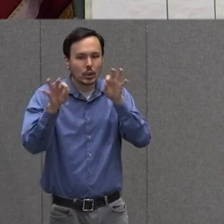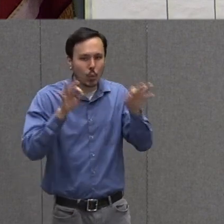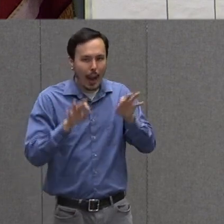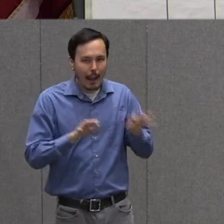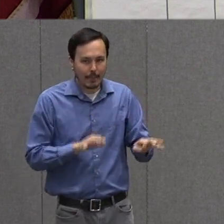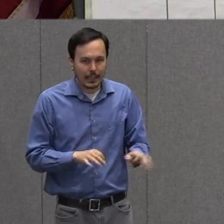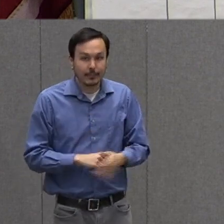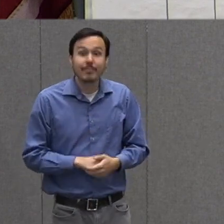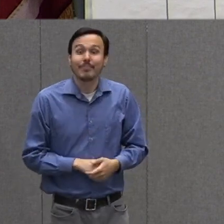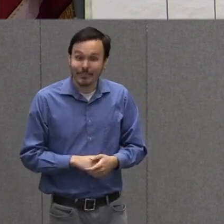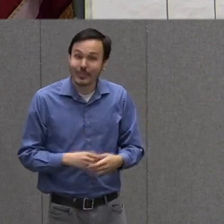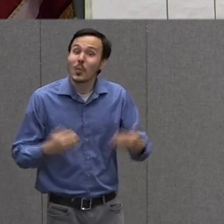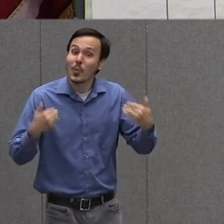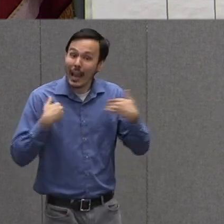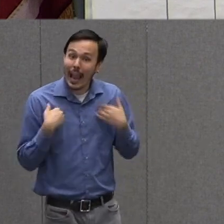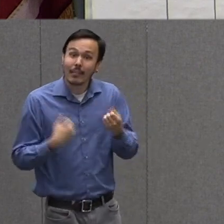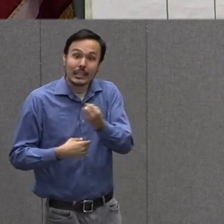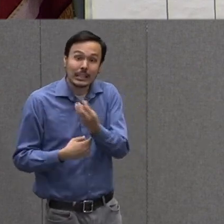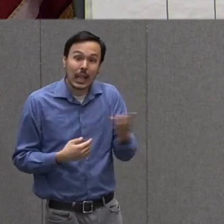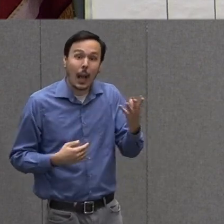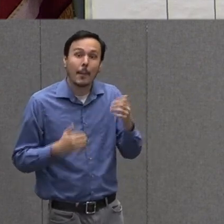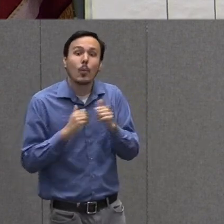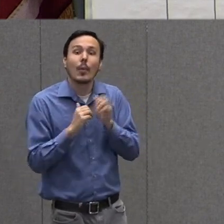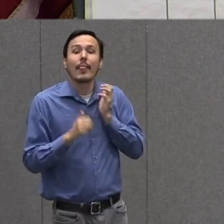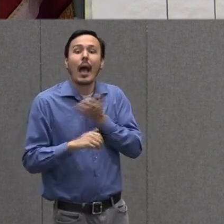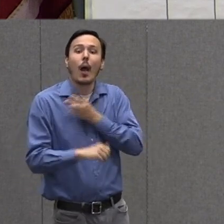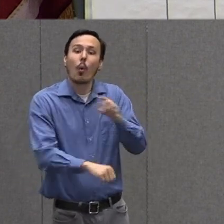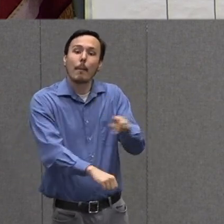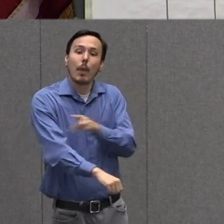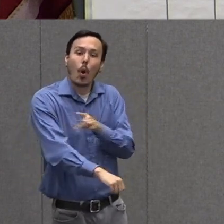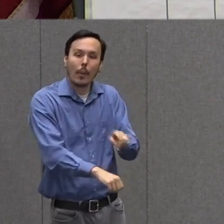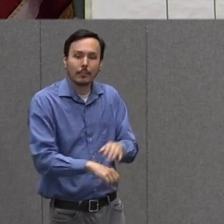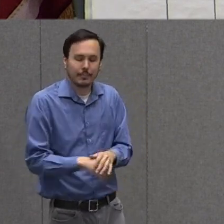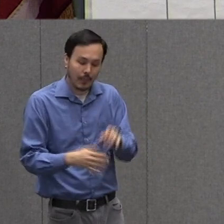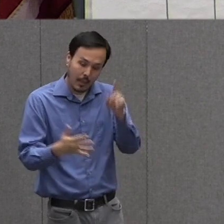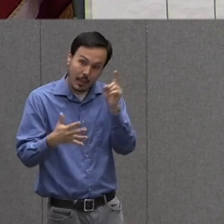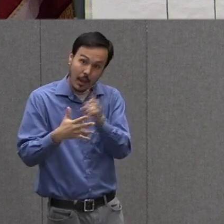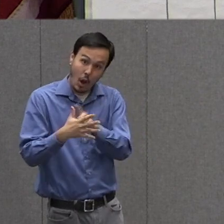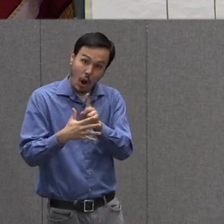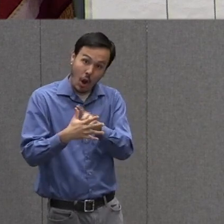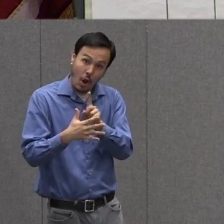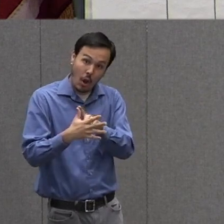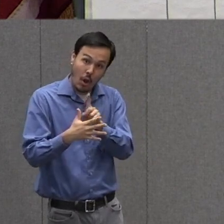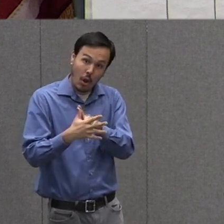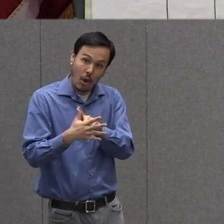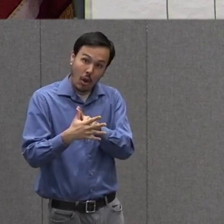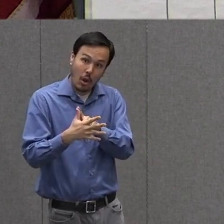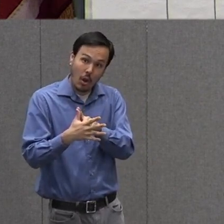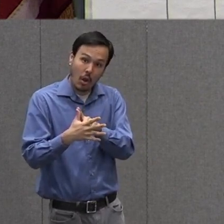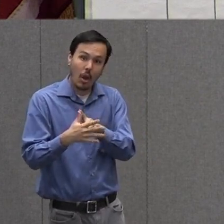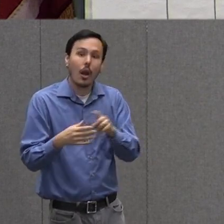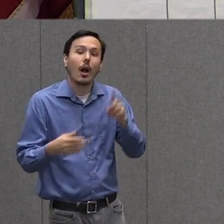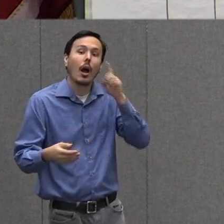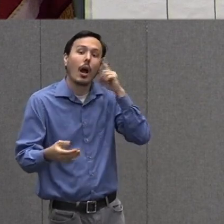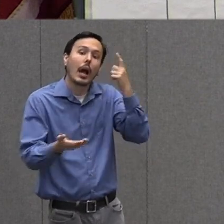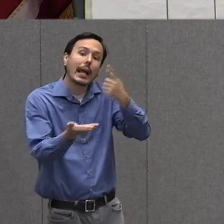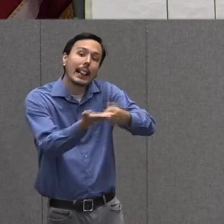We have some of those in our poem. They are collaborative volunteers,